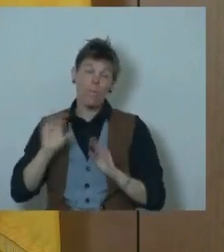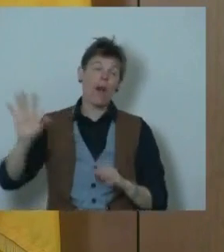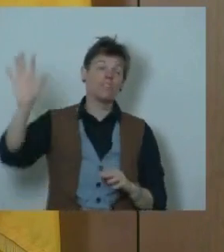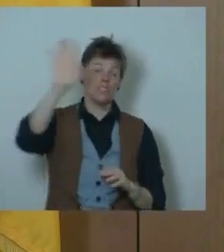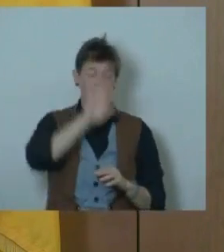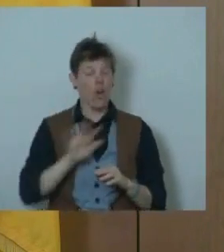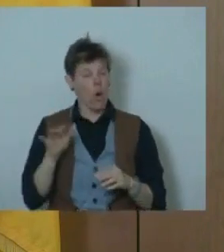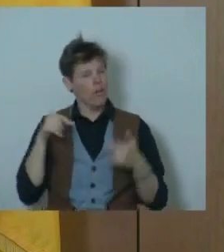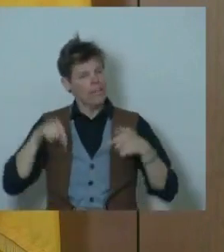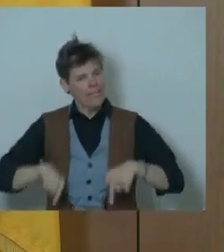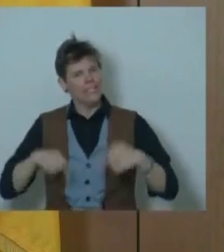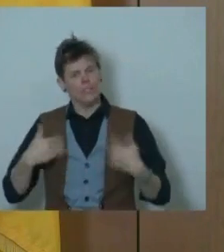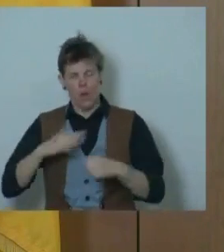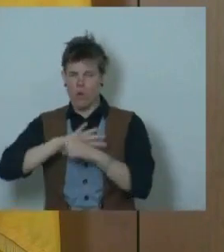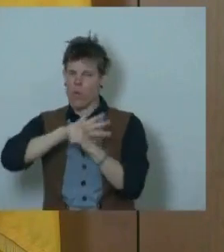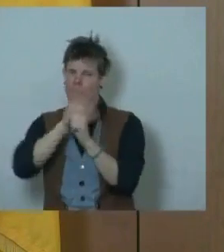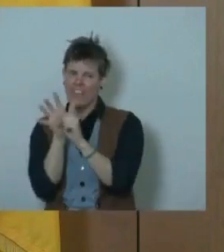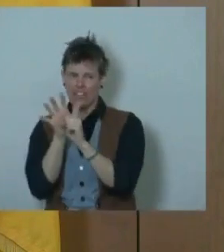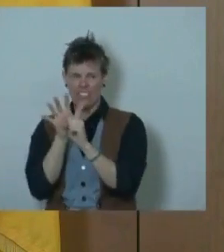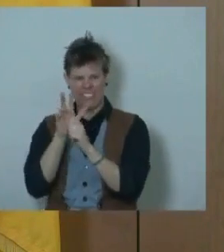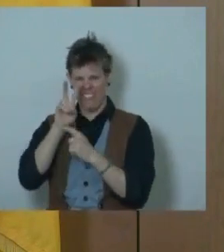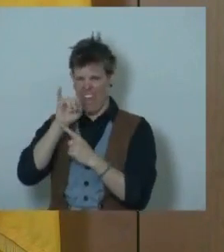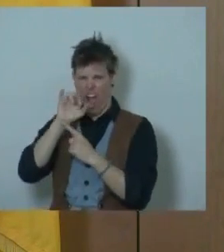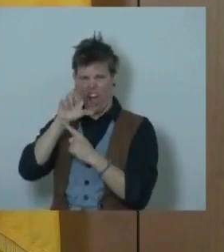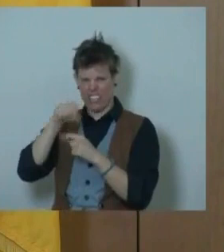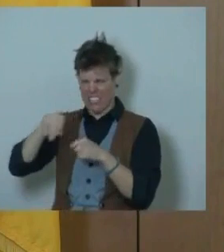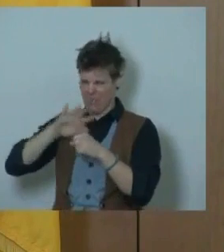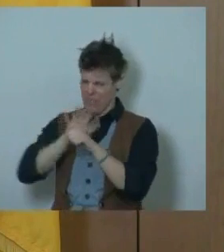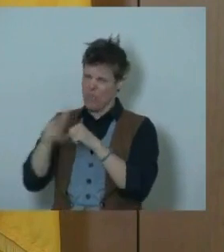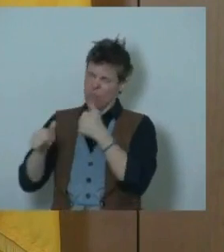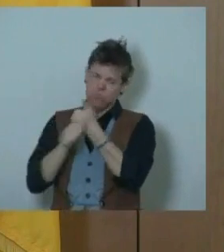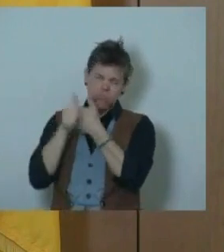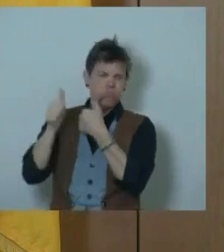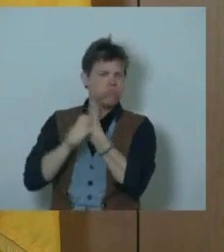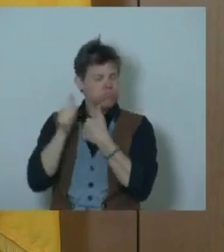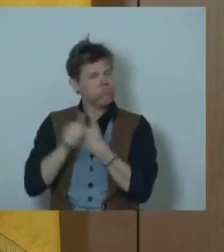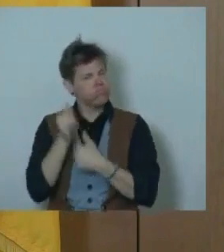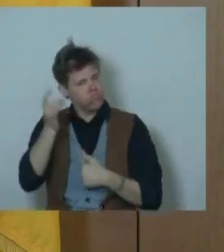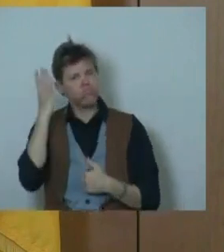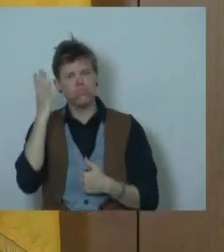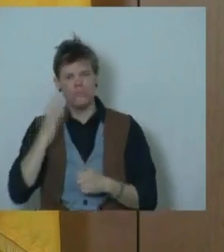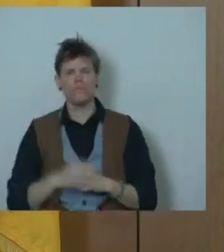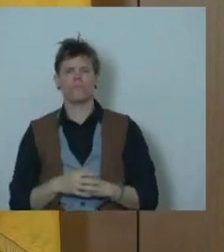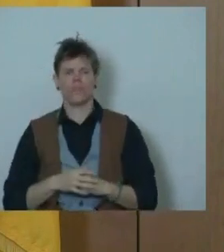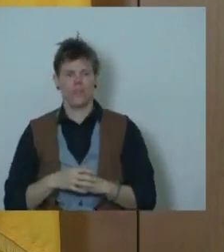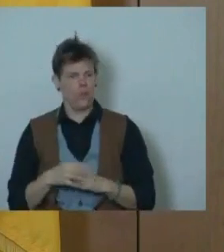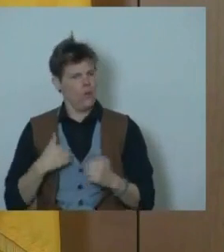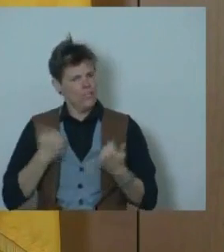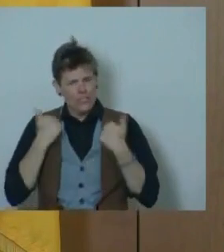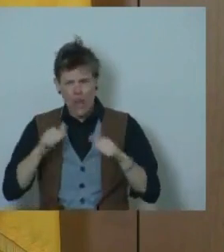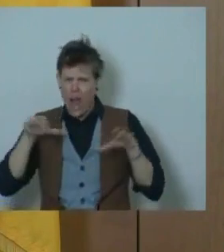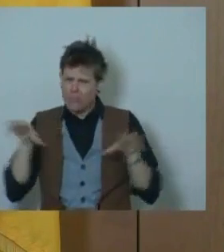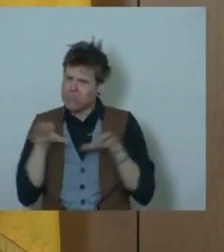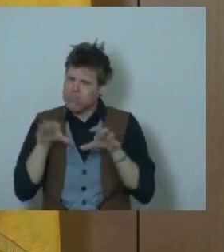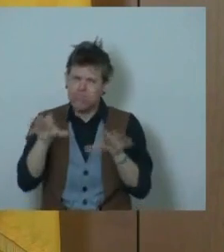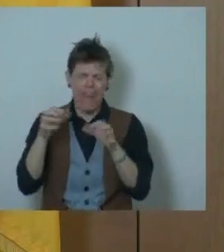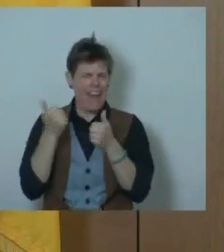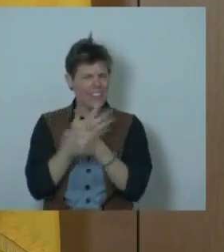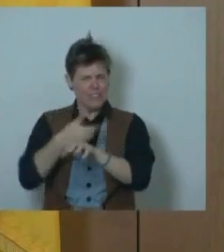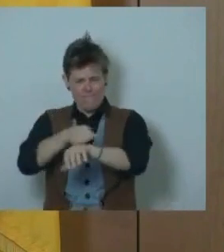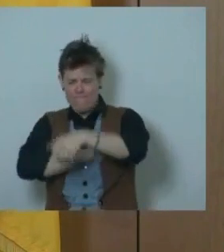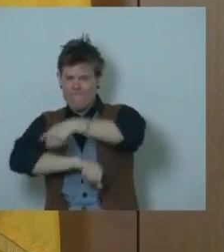IT IS INCREDIBLY HURTFUL TO KNOW WE LOSE ANYONE IN THE STATE TO THIS DEADLY, INVISIBLE THREAT AND VIRUS.